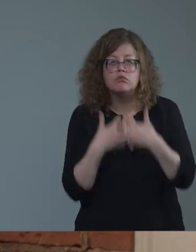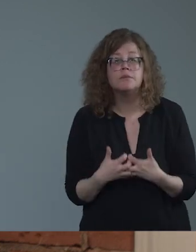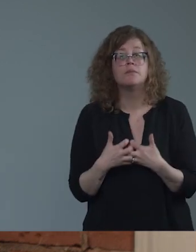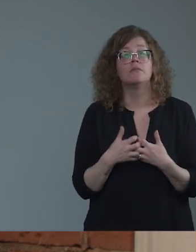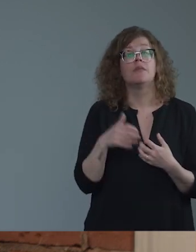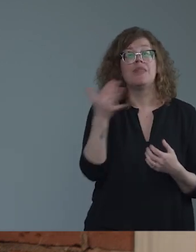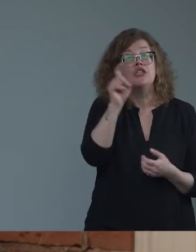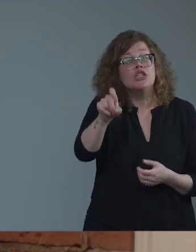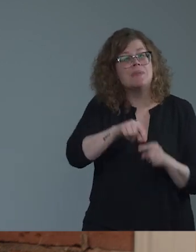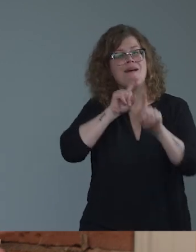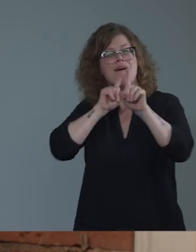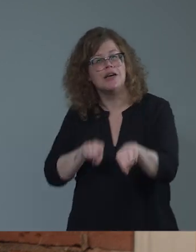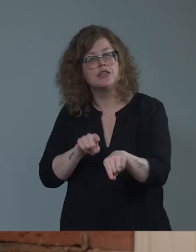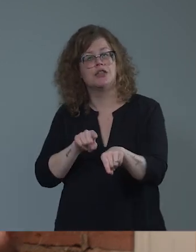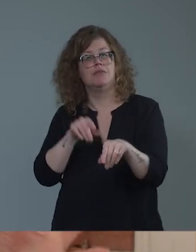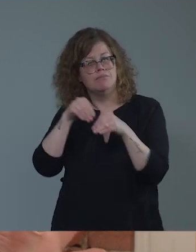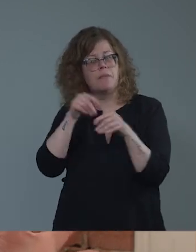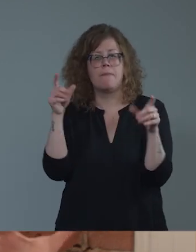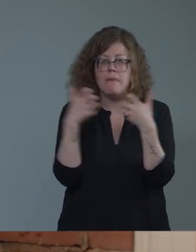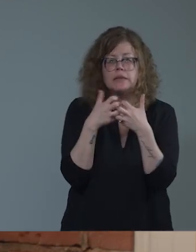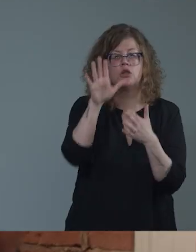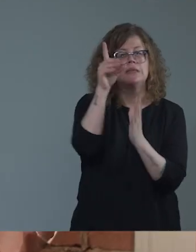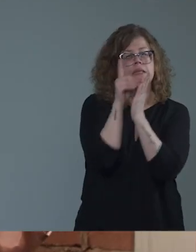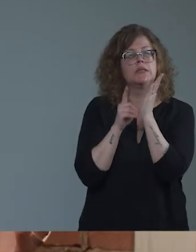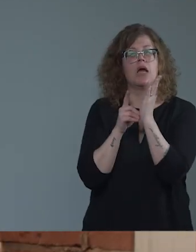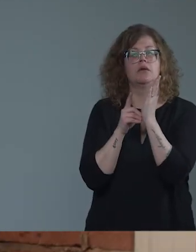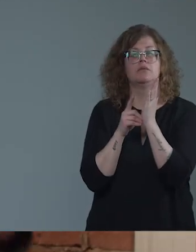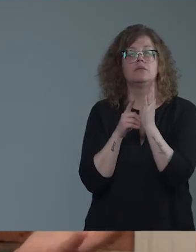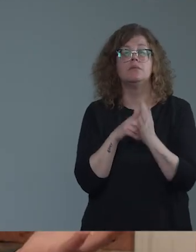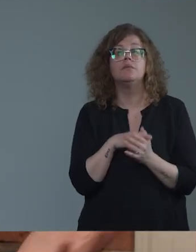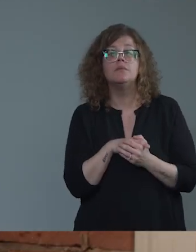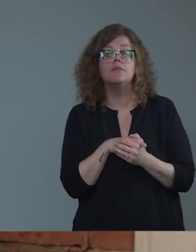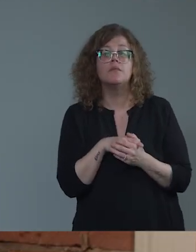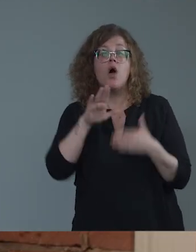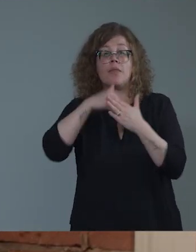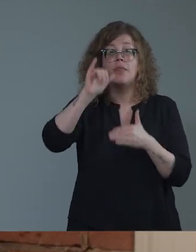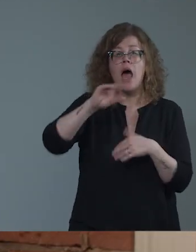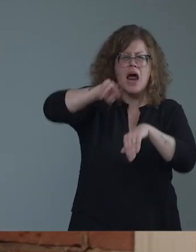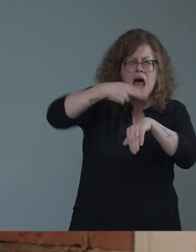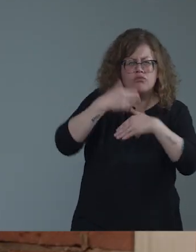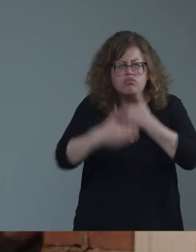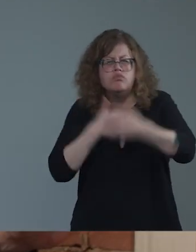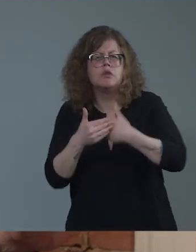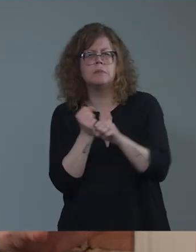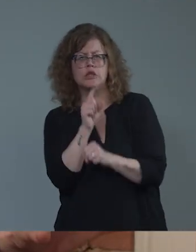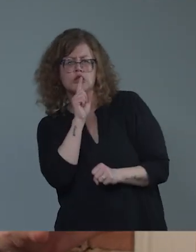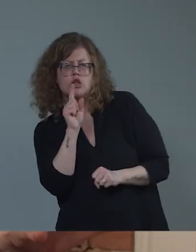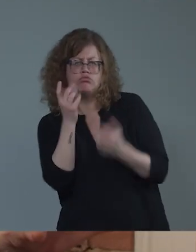final documentation will include what we call a stewardship manual or maintenance manual, which answers all those questions. They are all things that should have been answered